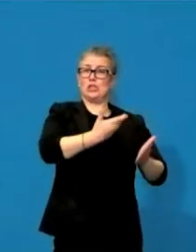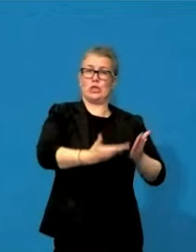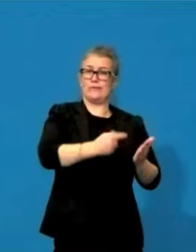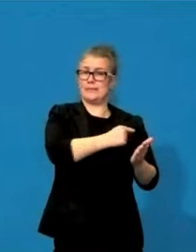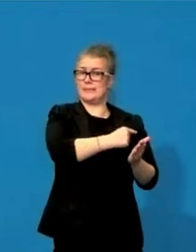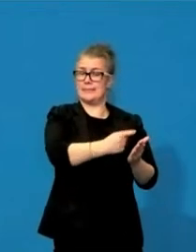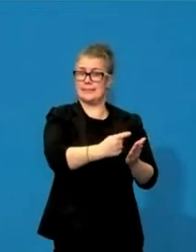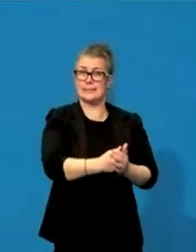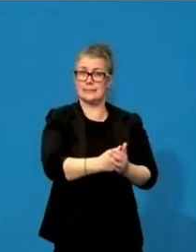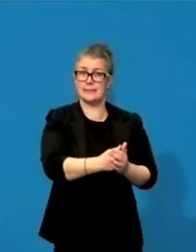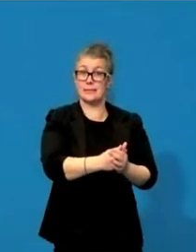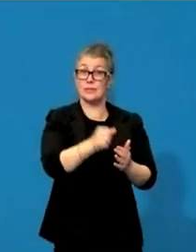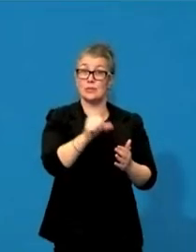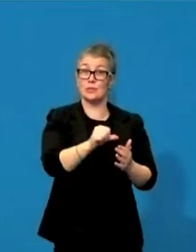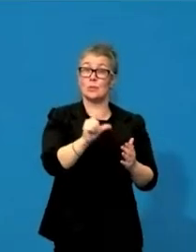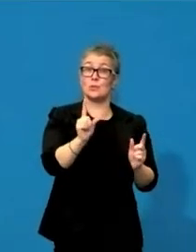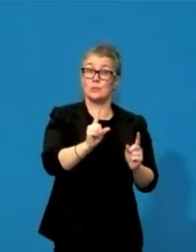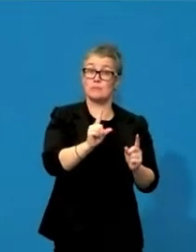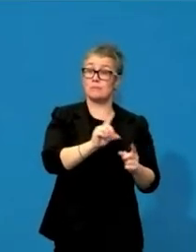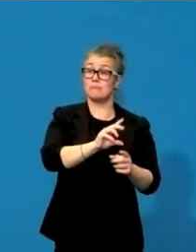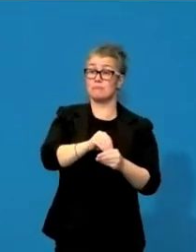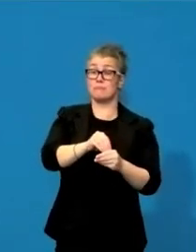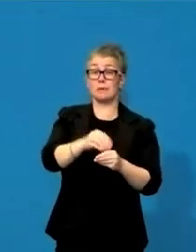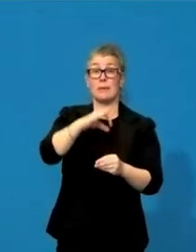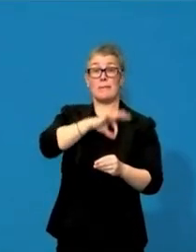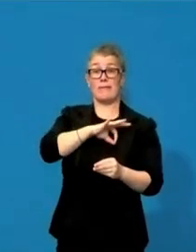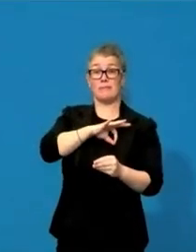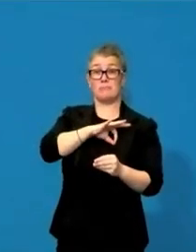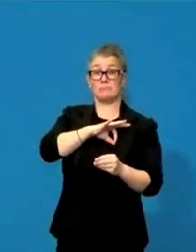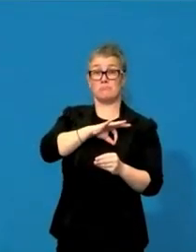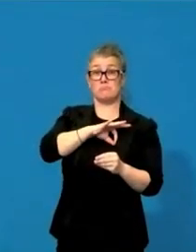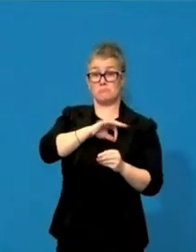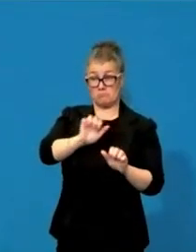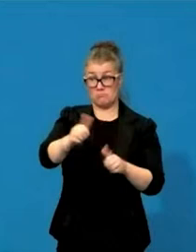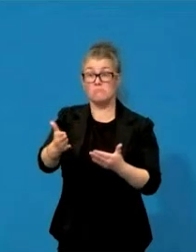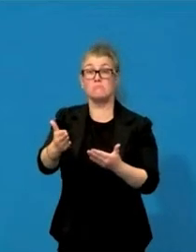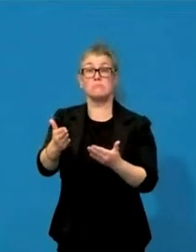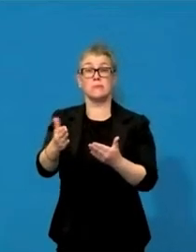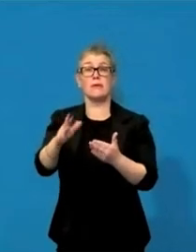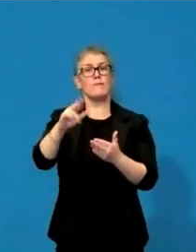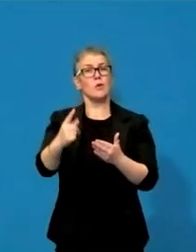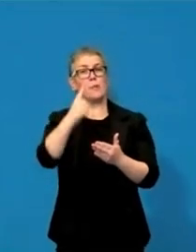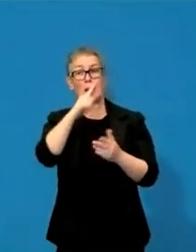the benefit of people like Tristan and others there in the community, but the gap is